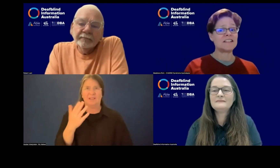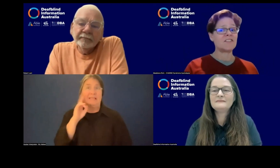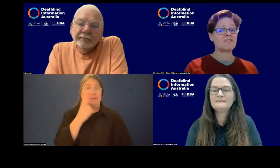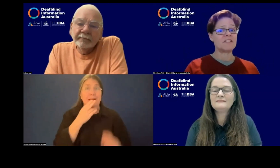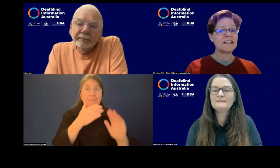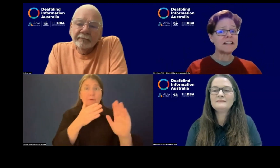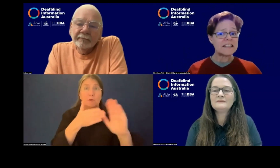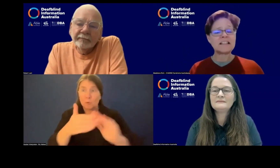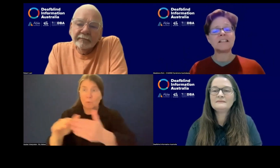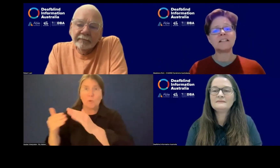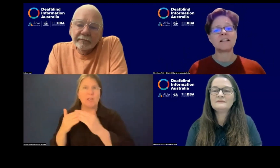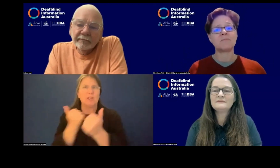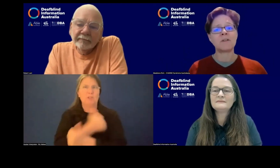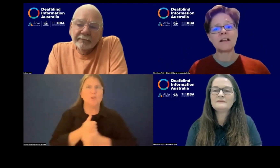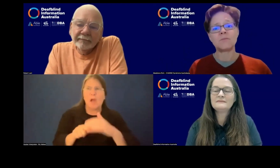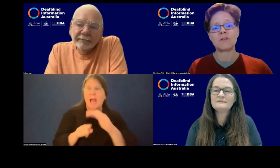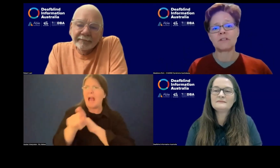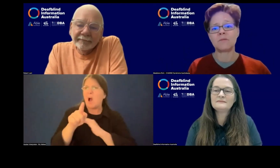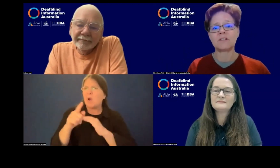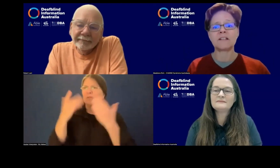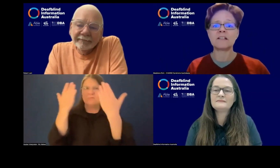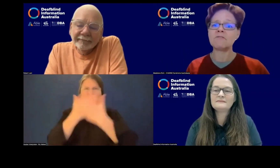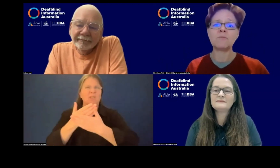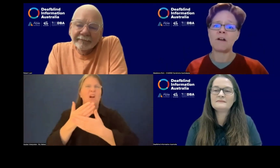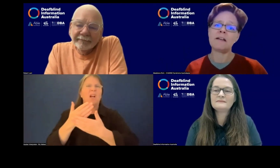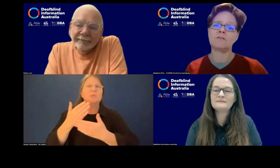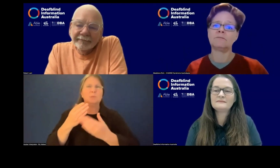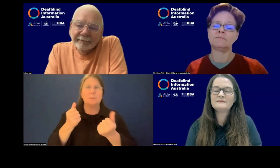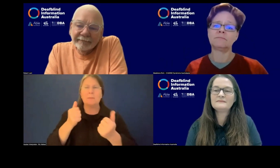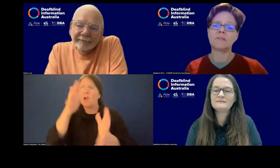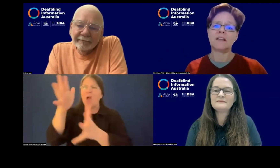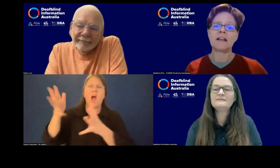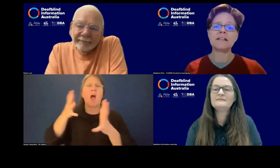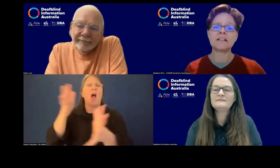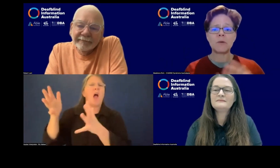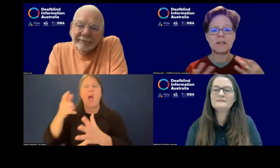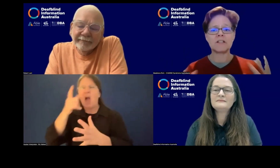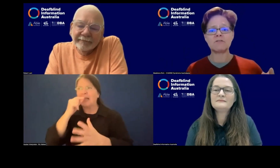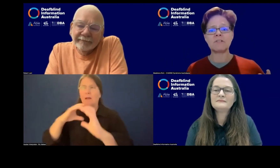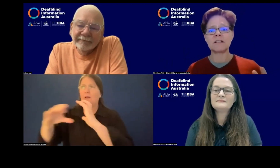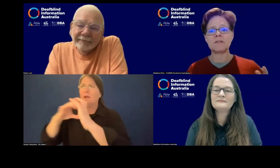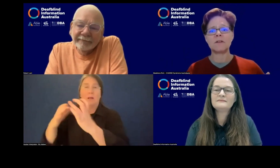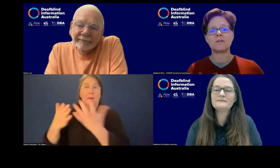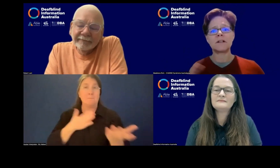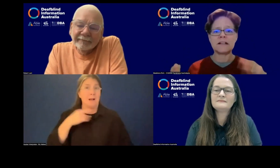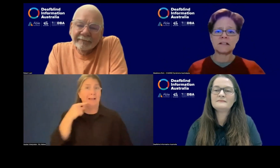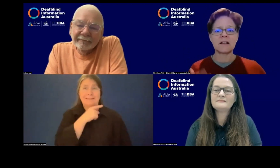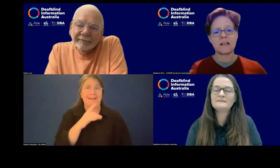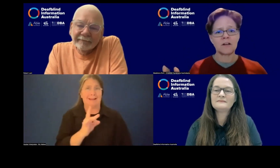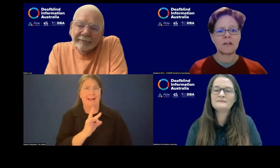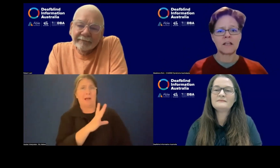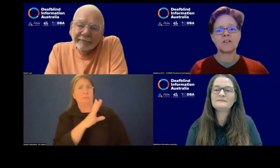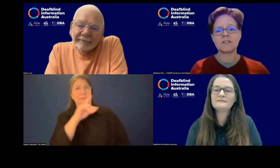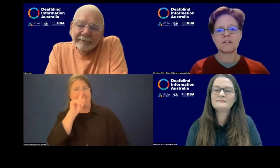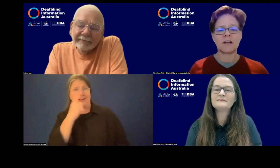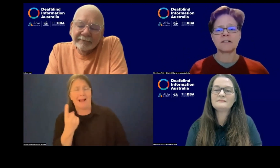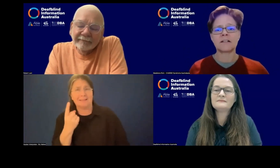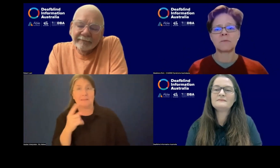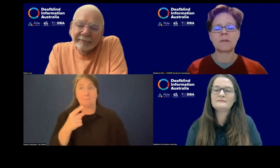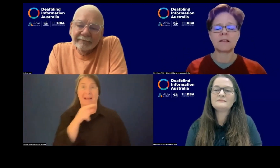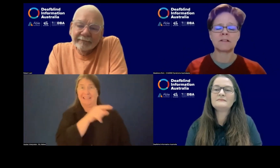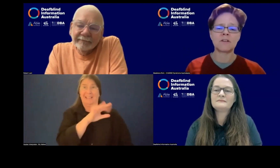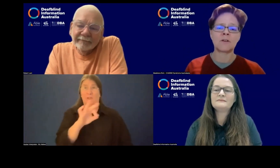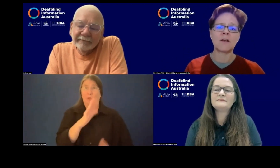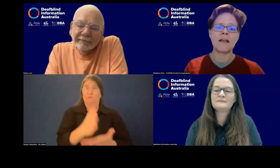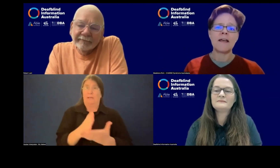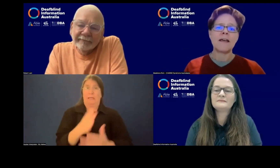He's not really a blind person because he doesn't read braille, and his speech is really difficult and he can use sign to supplement that.